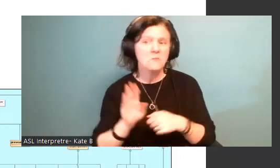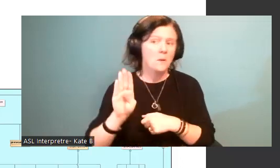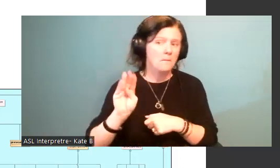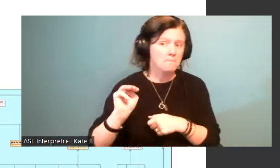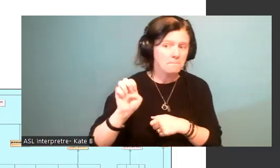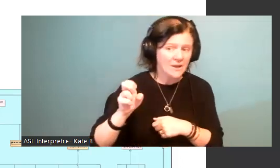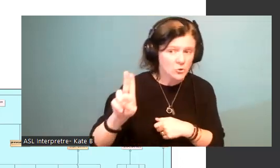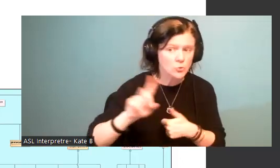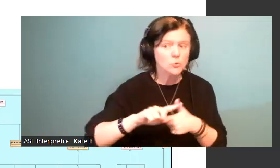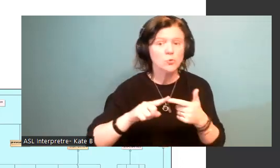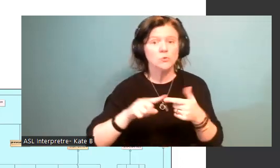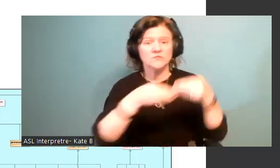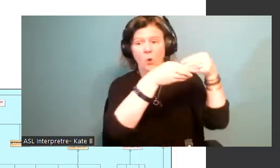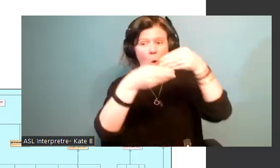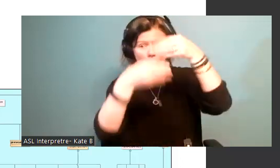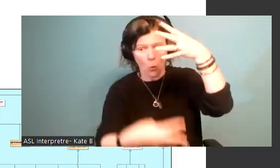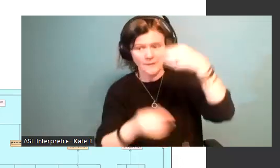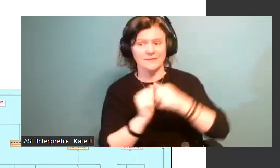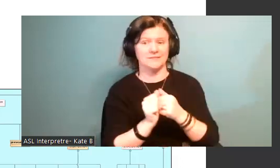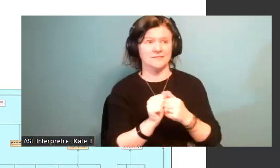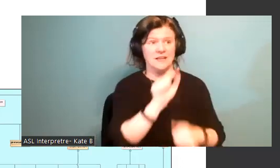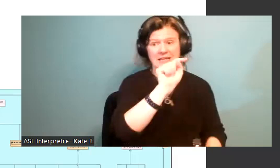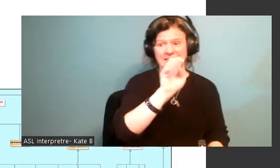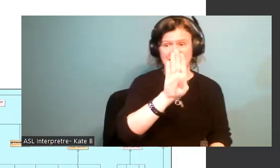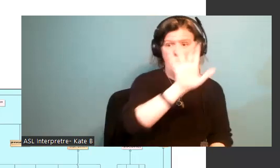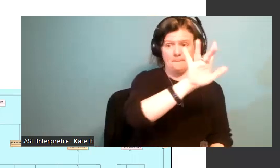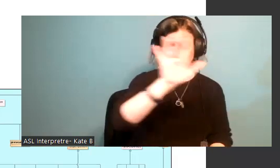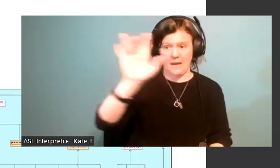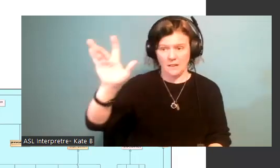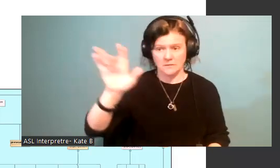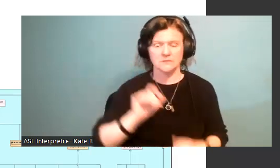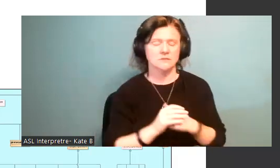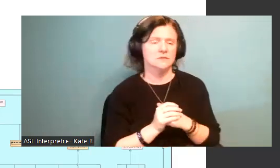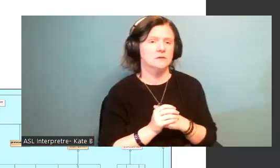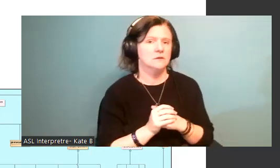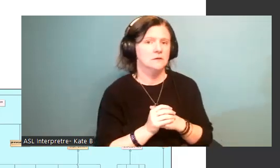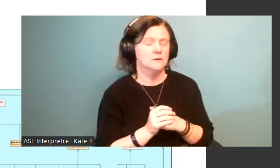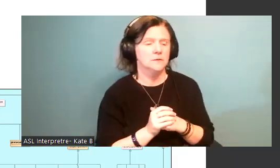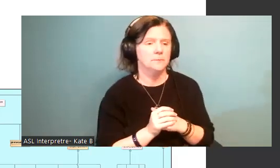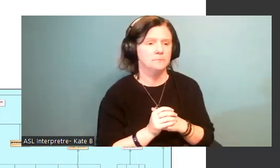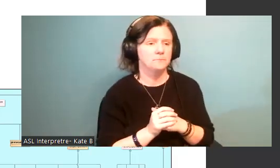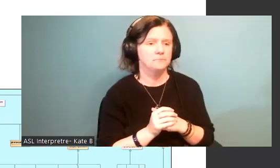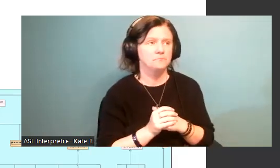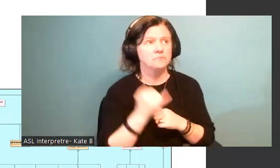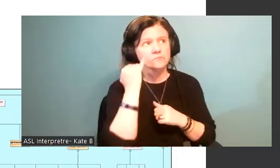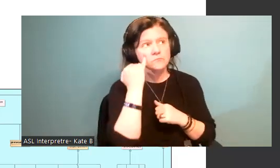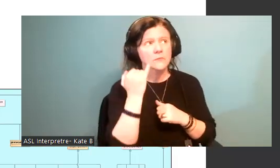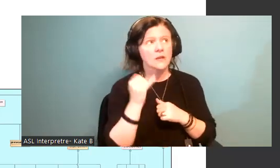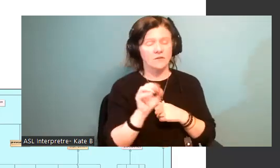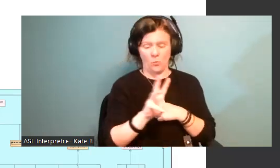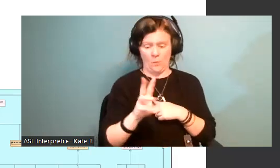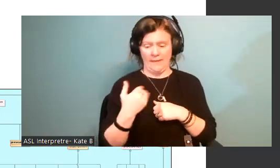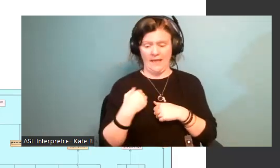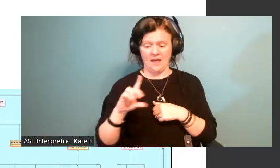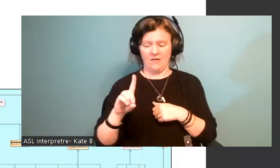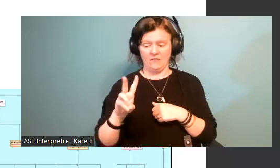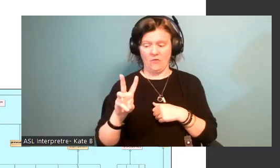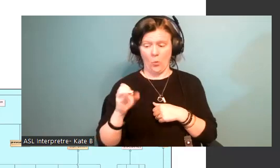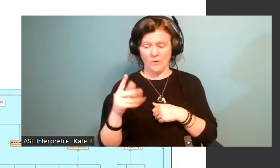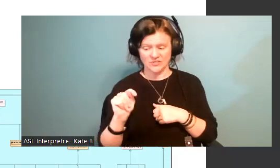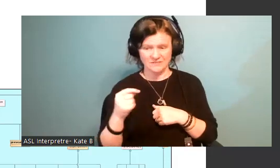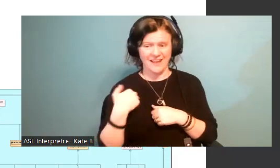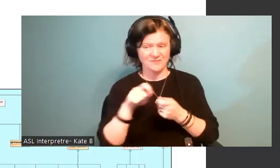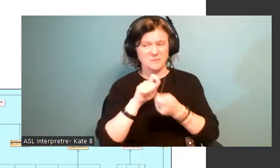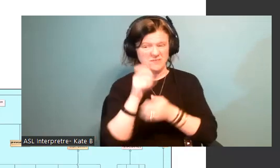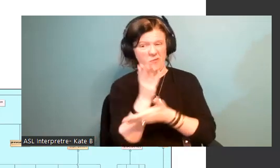implicitly defined now. We have to define it ourselves.